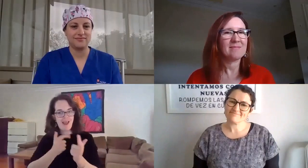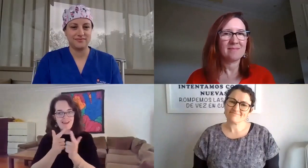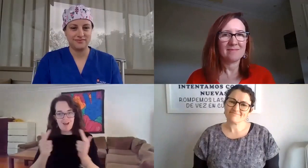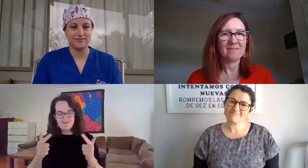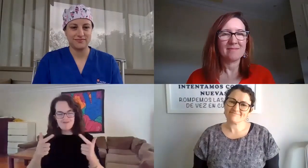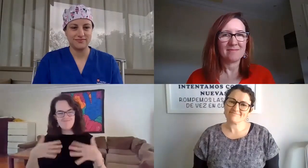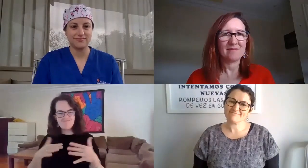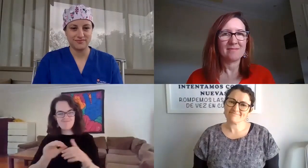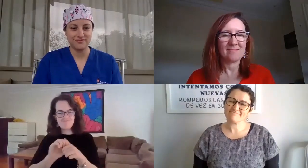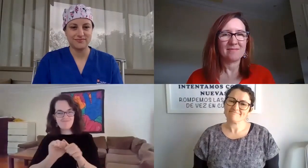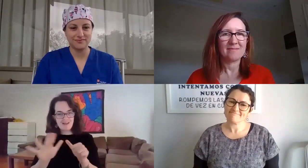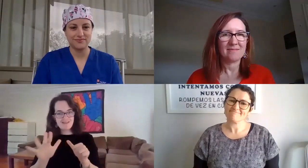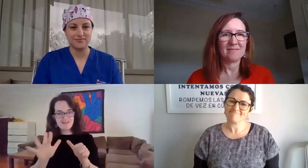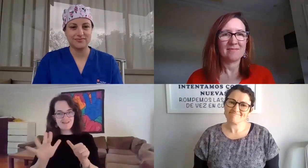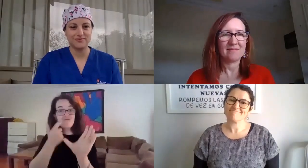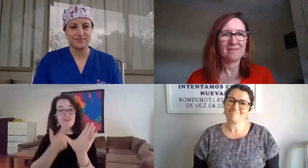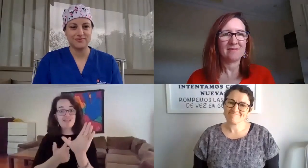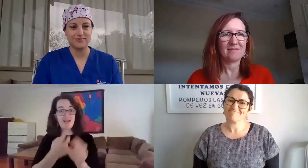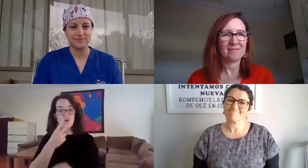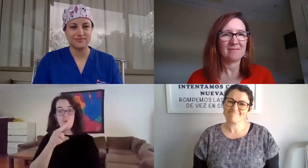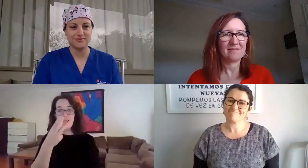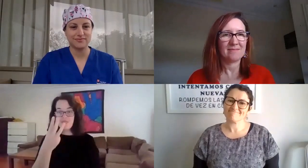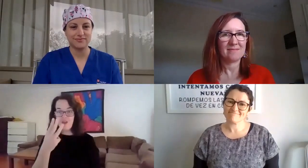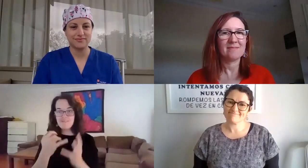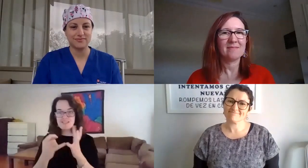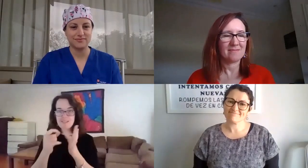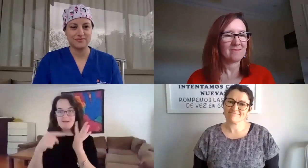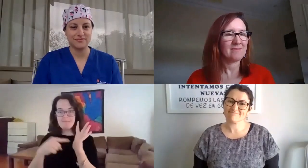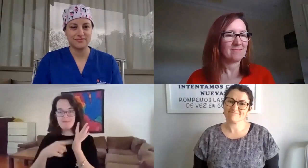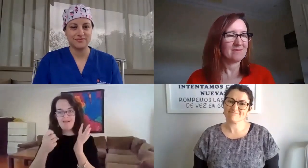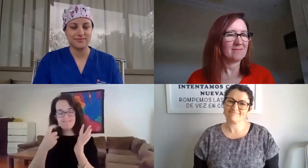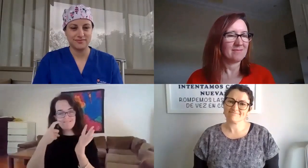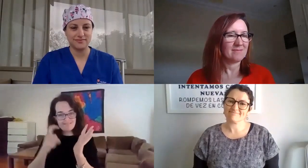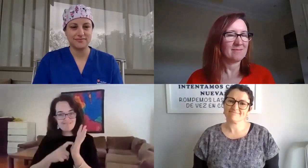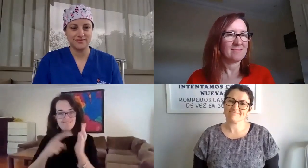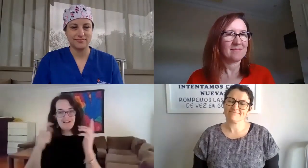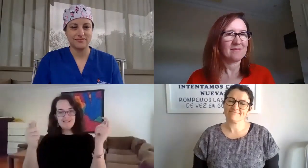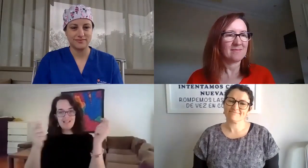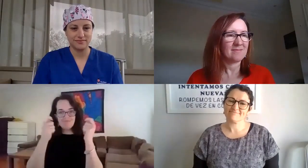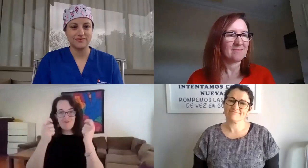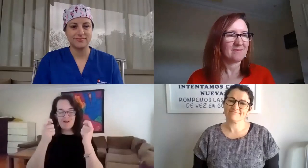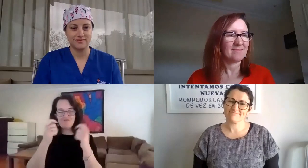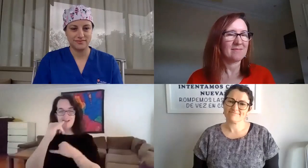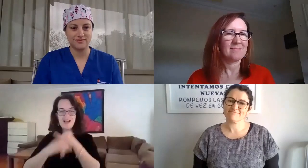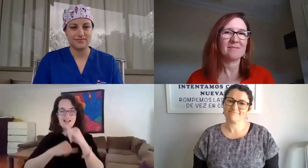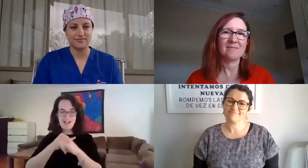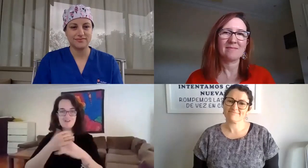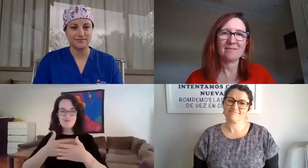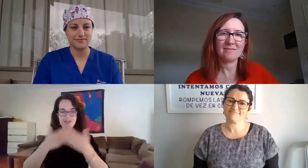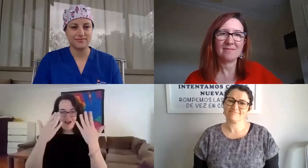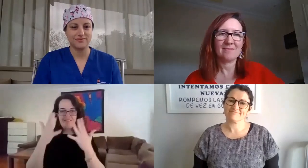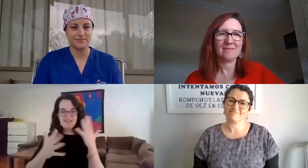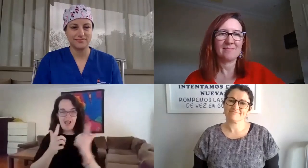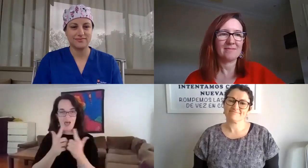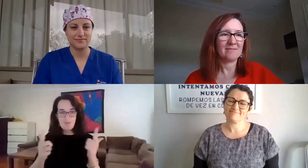have that international recognition of my language on the twenty-third of September when we celebrate the